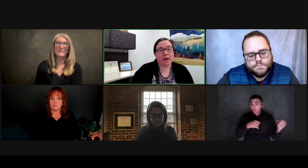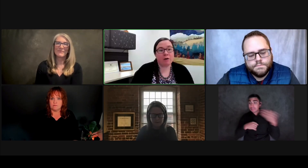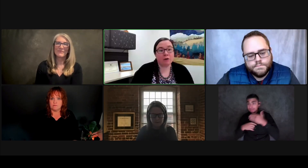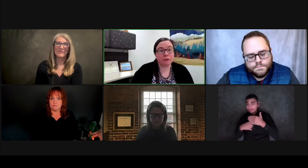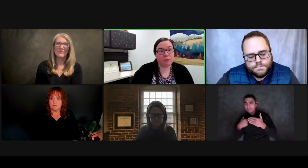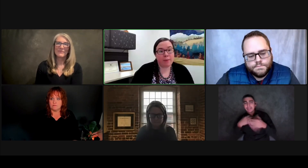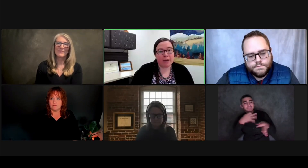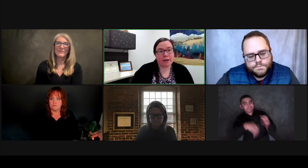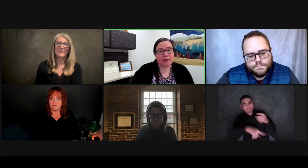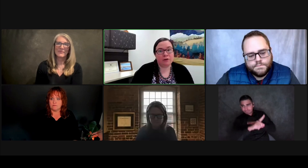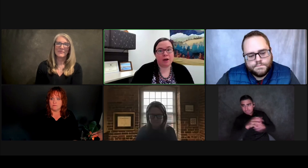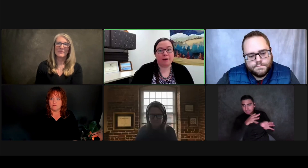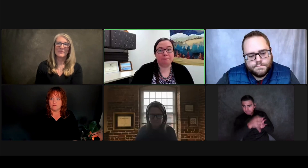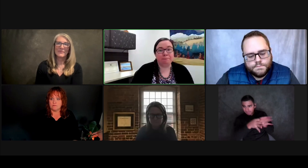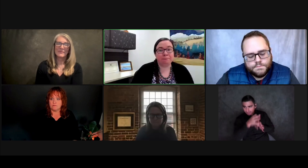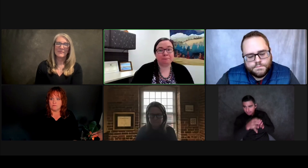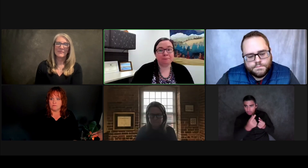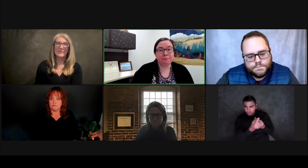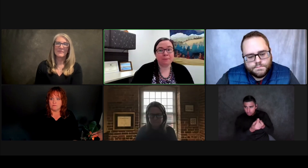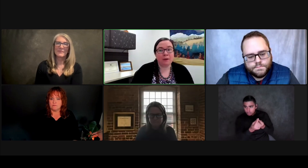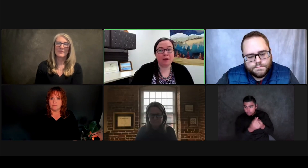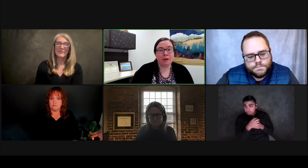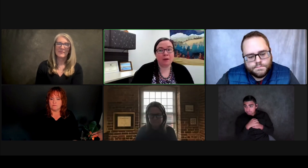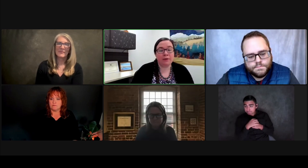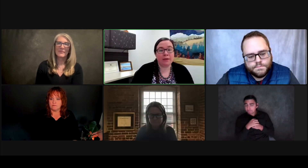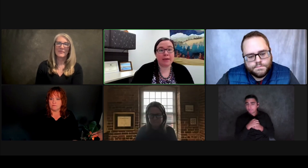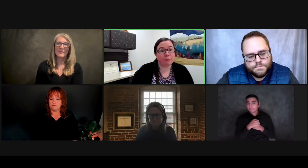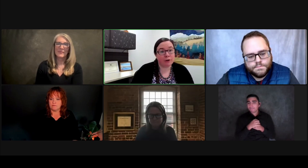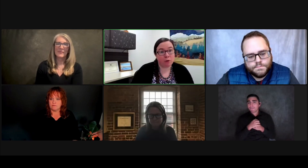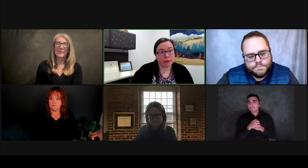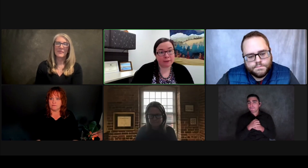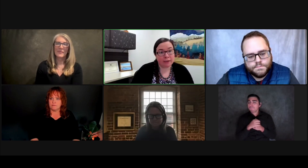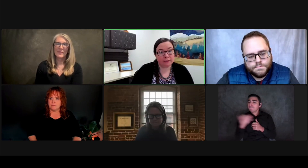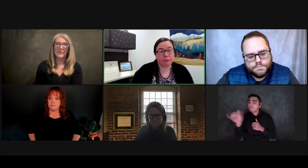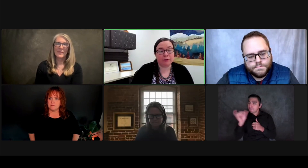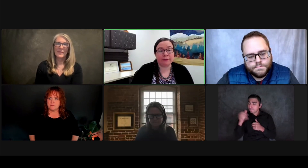And then I also manage the captioning process,